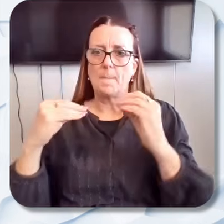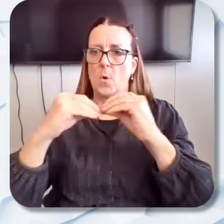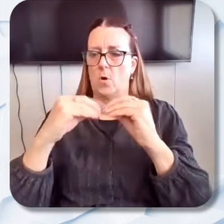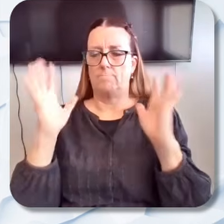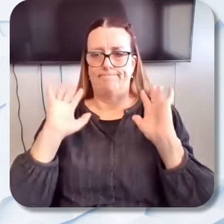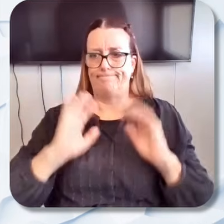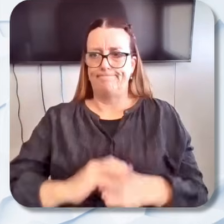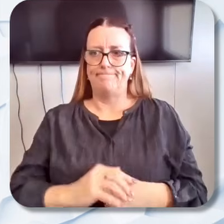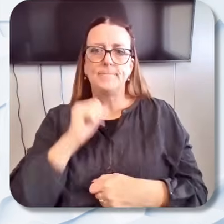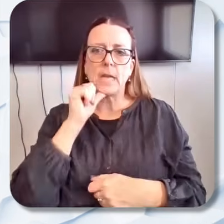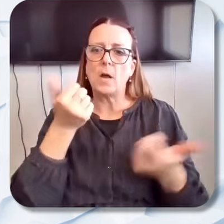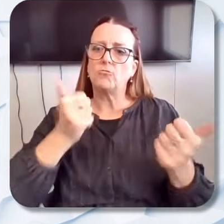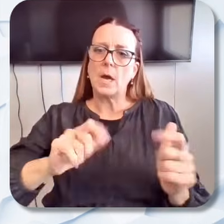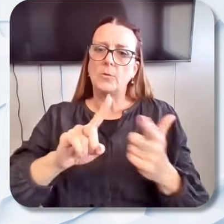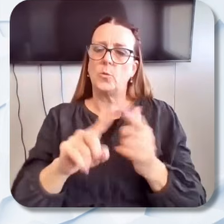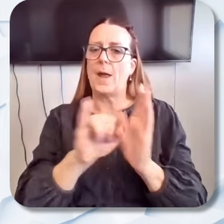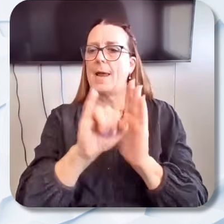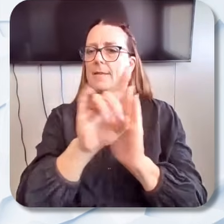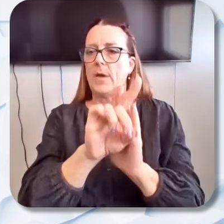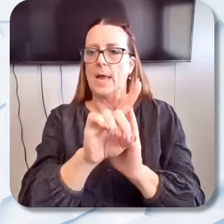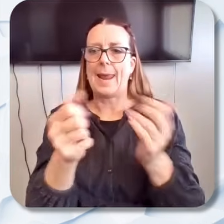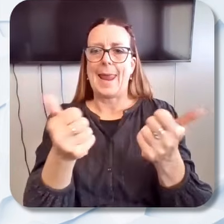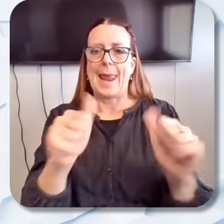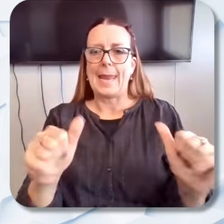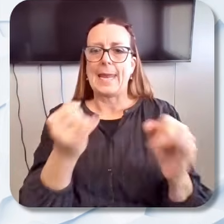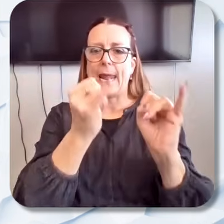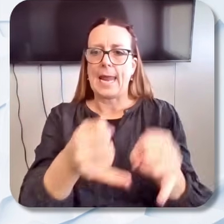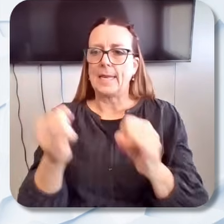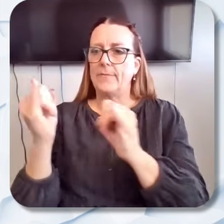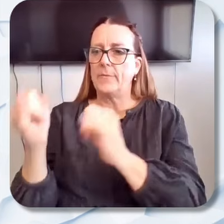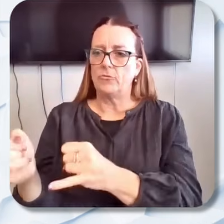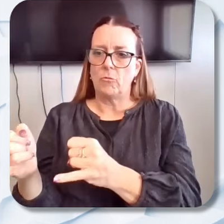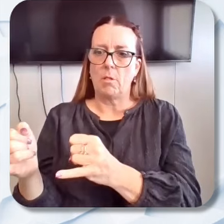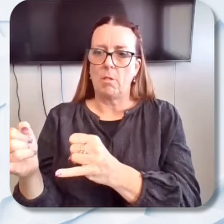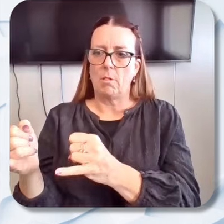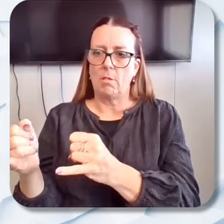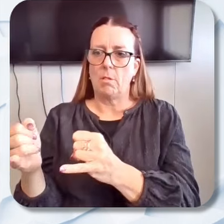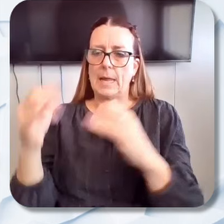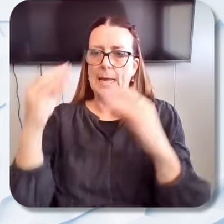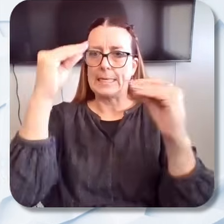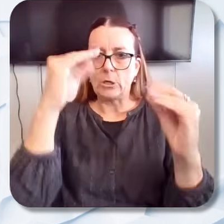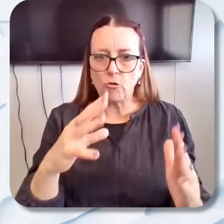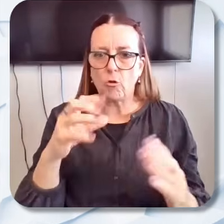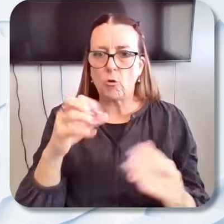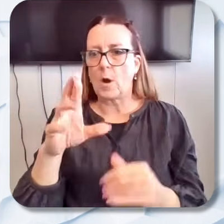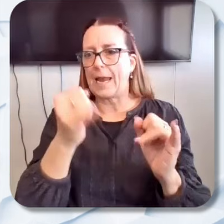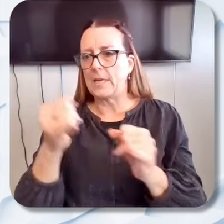We are not trying to identify any individual teacher, any individual para educator, any